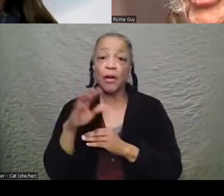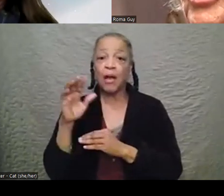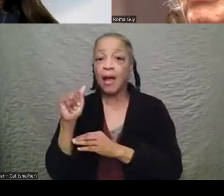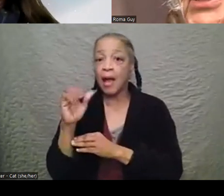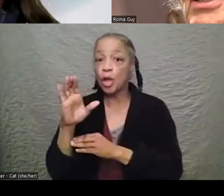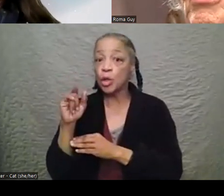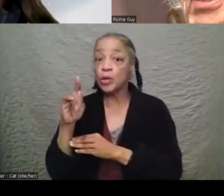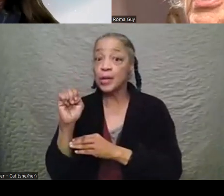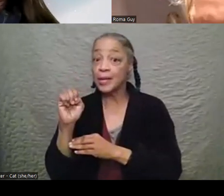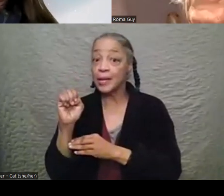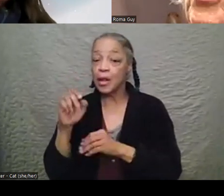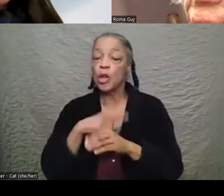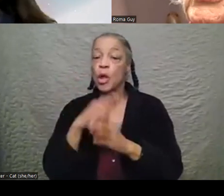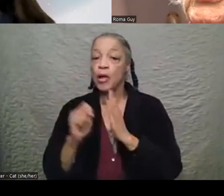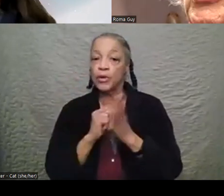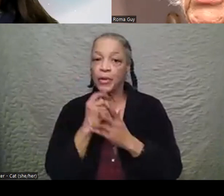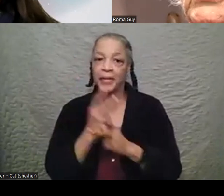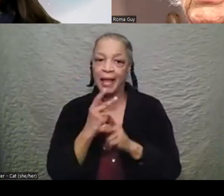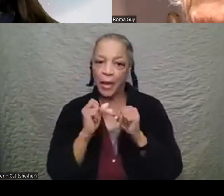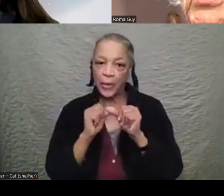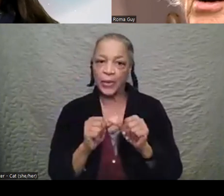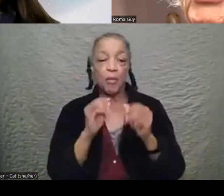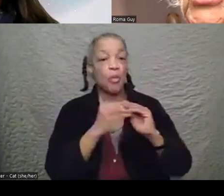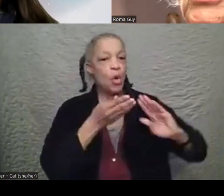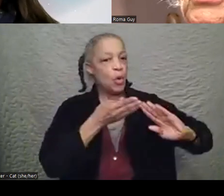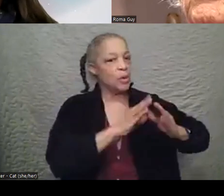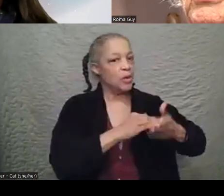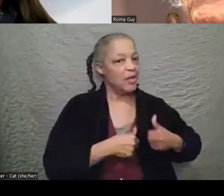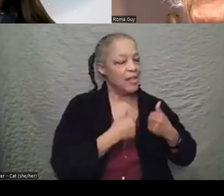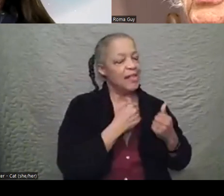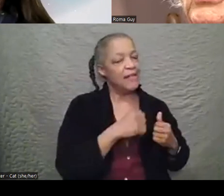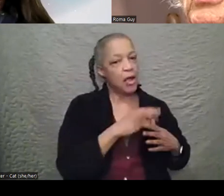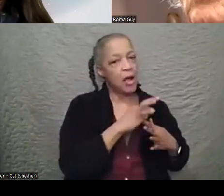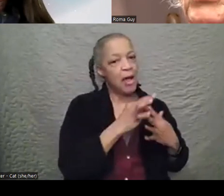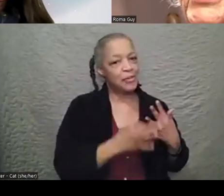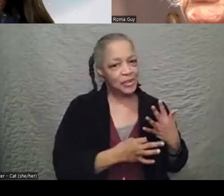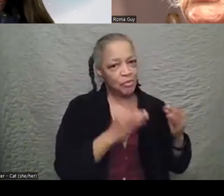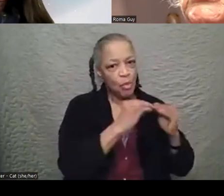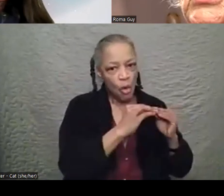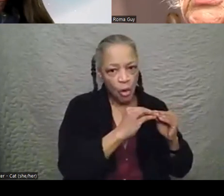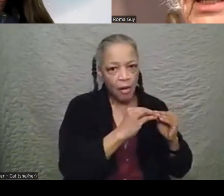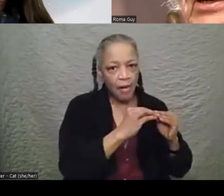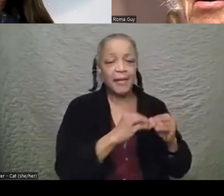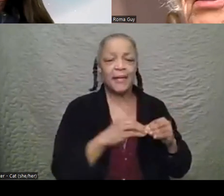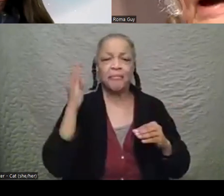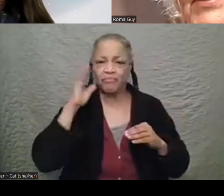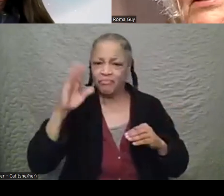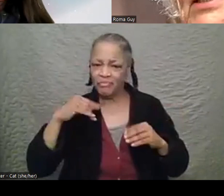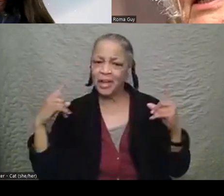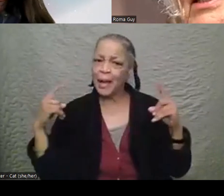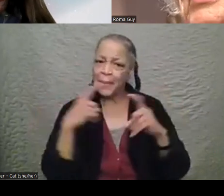long-term care and more community living options, even if the complexities canal happened today.